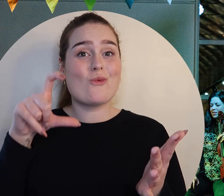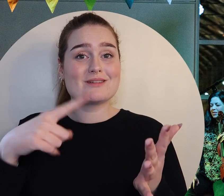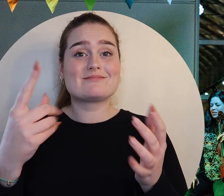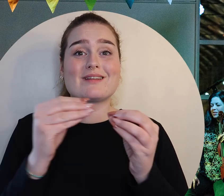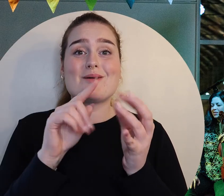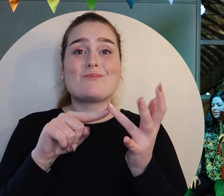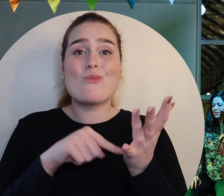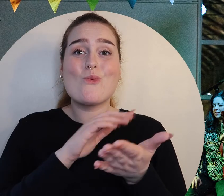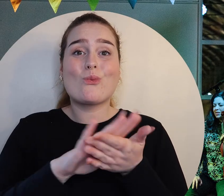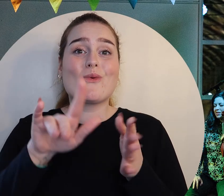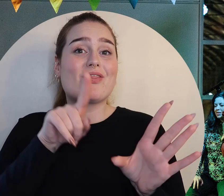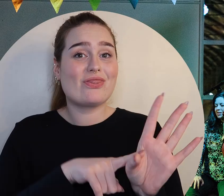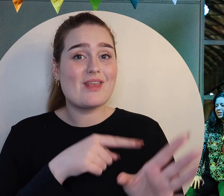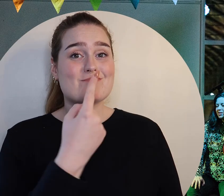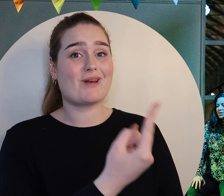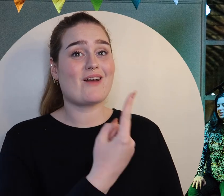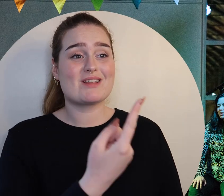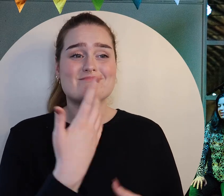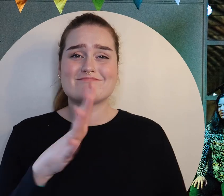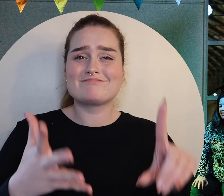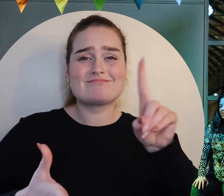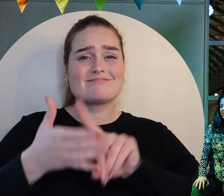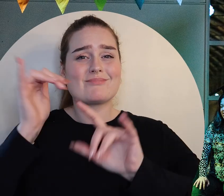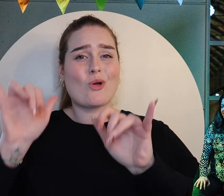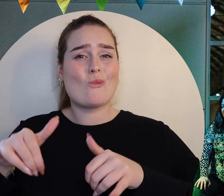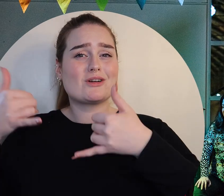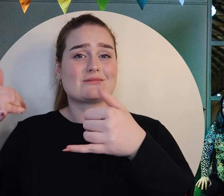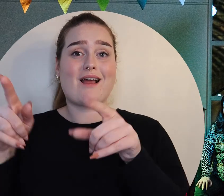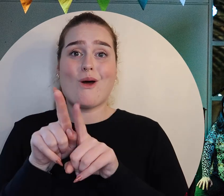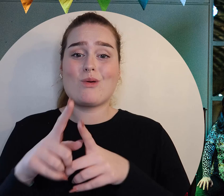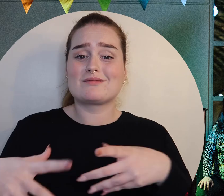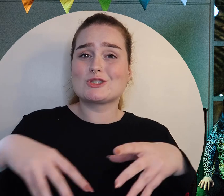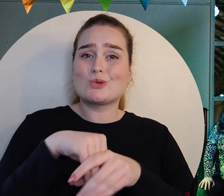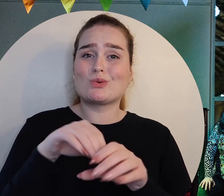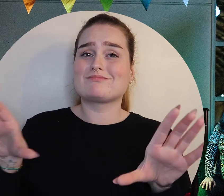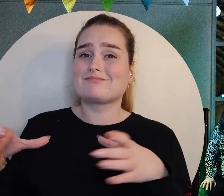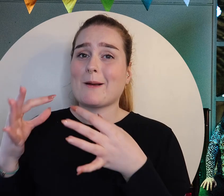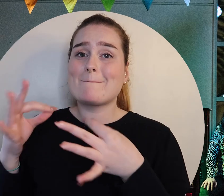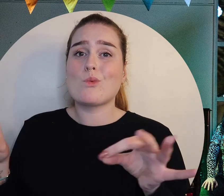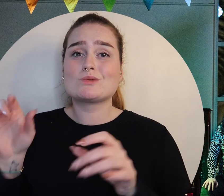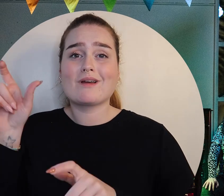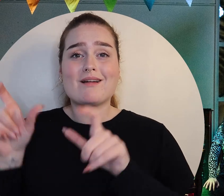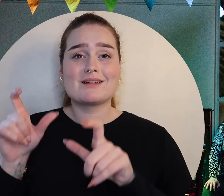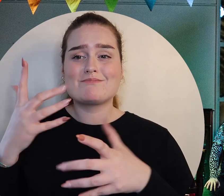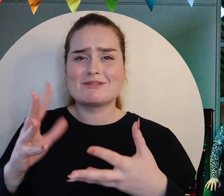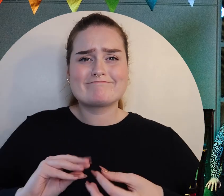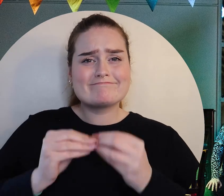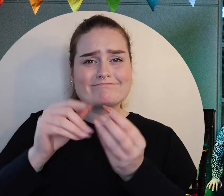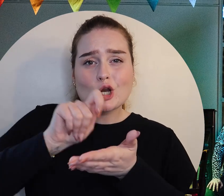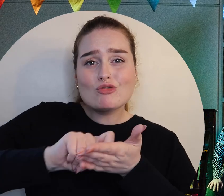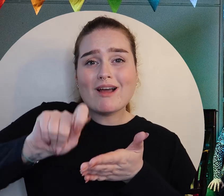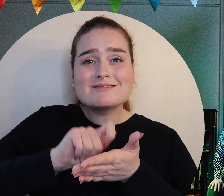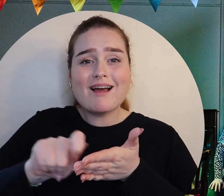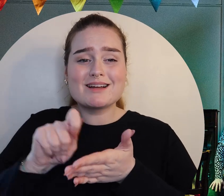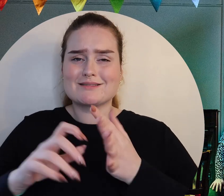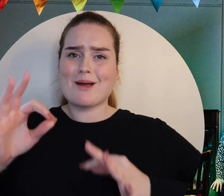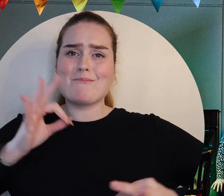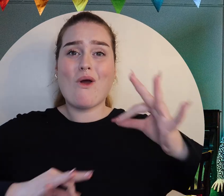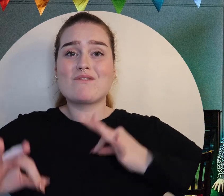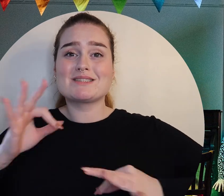Sonic Bothy is an award-winning inclusive ensemble that composes and performs experimental